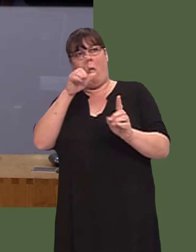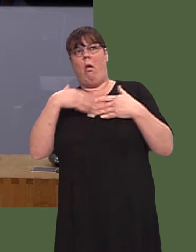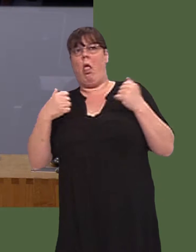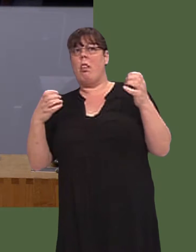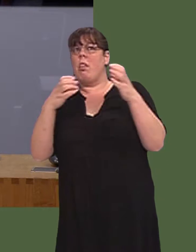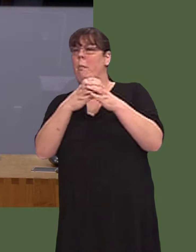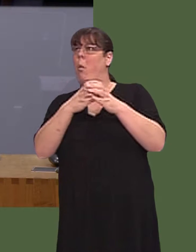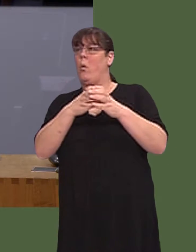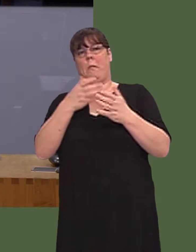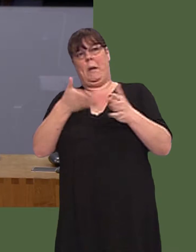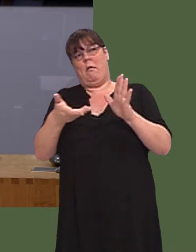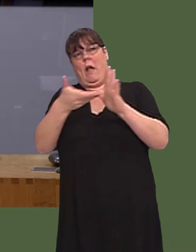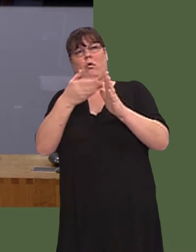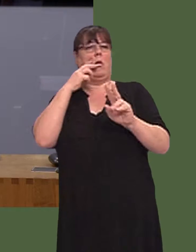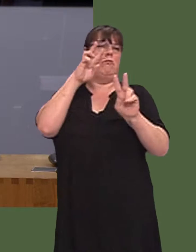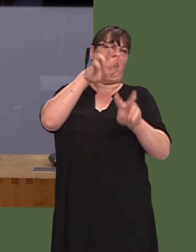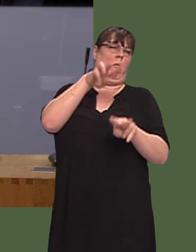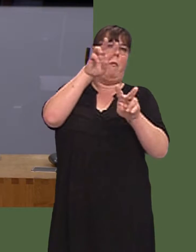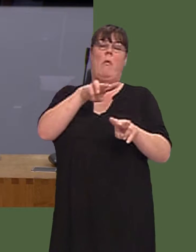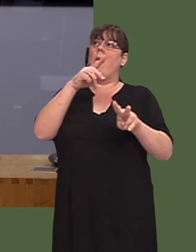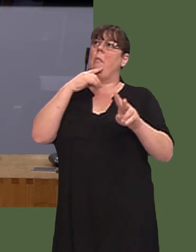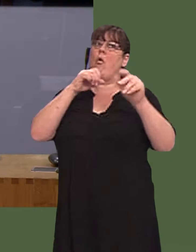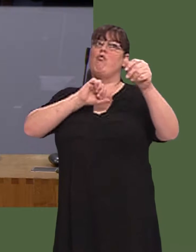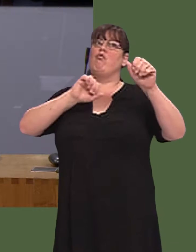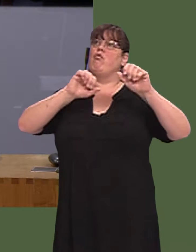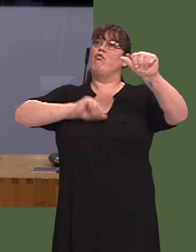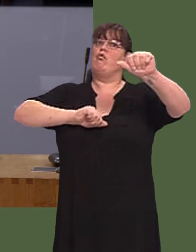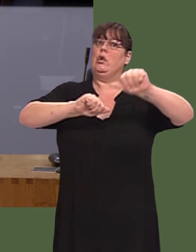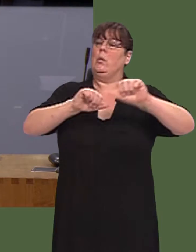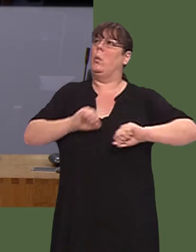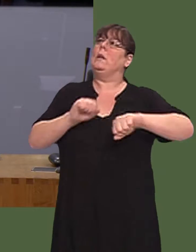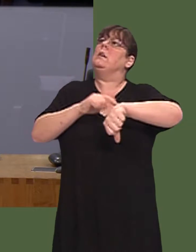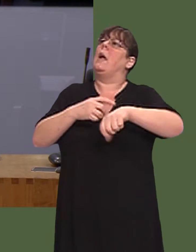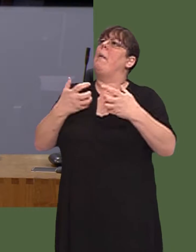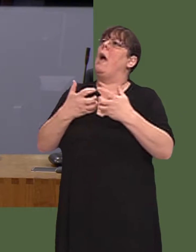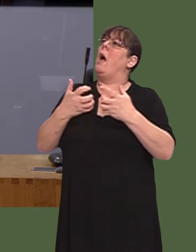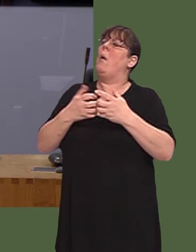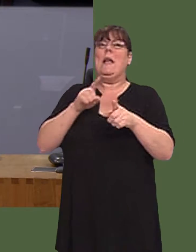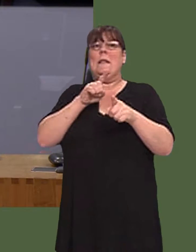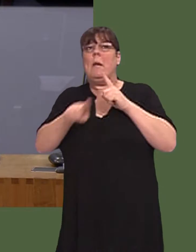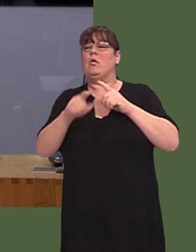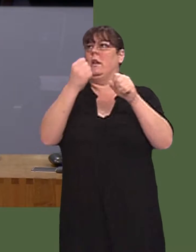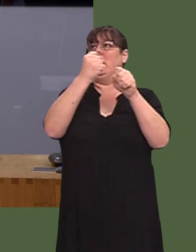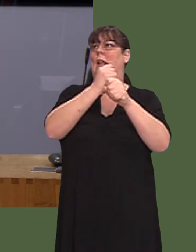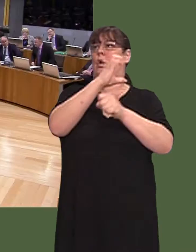measures, to address this particular problem with orthopaedic waiting times, across north Wales and, in particular, at Glan Clwyd Hospital?